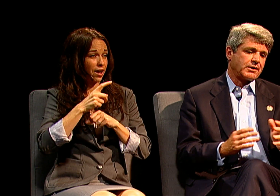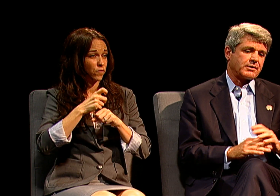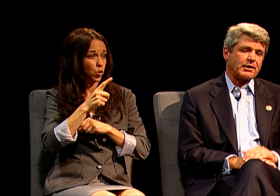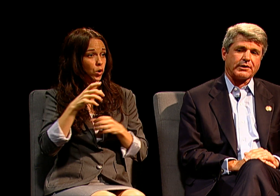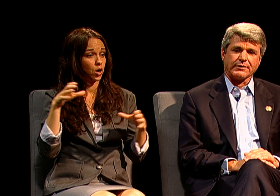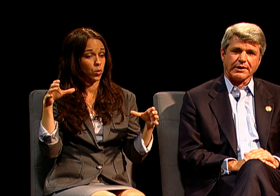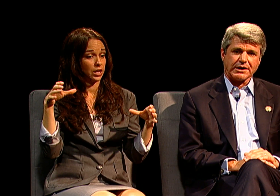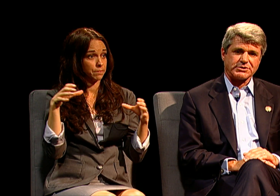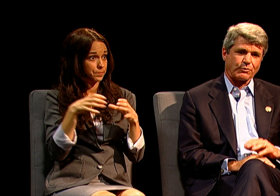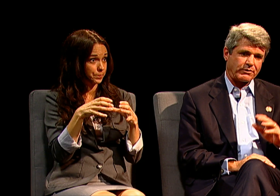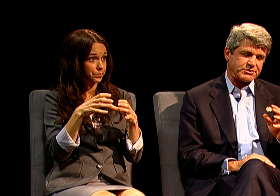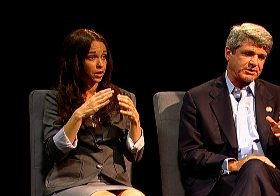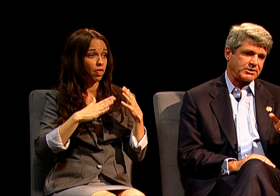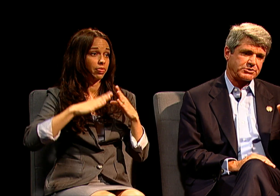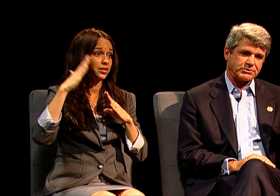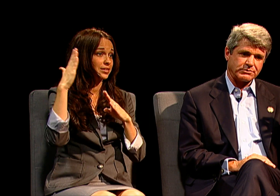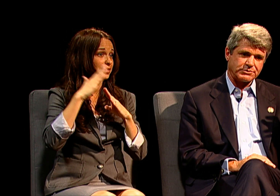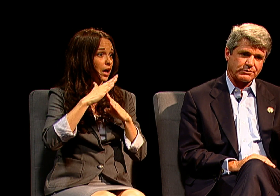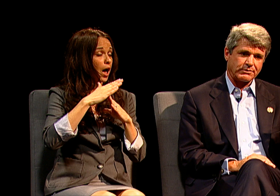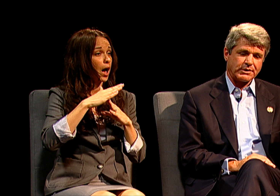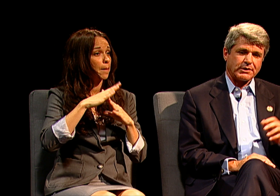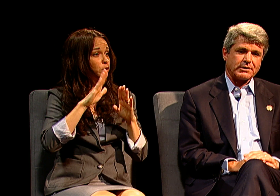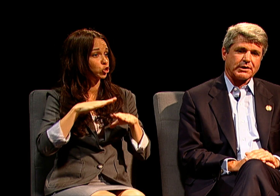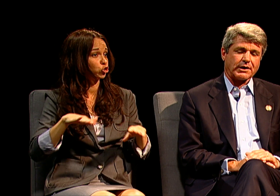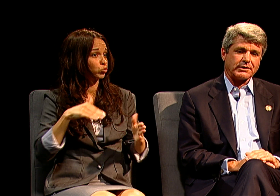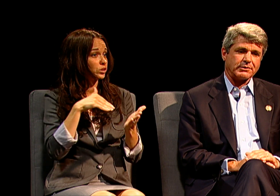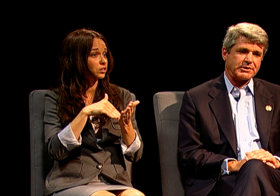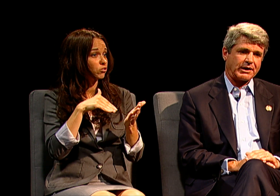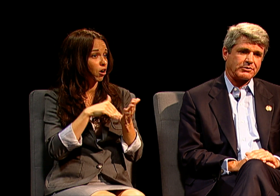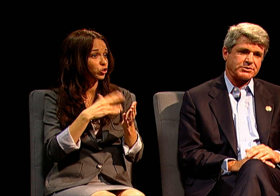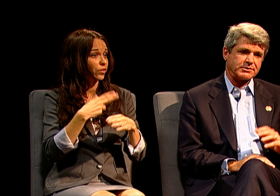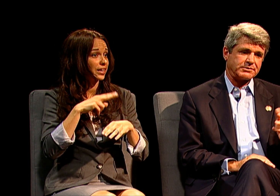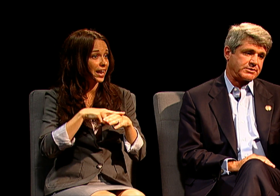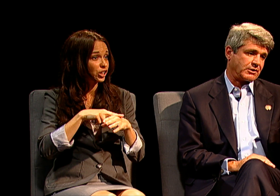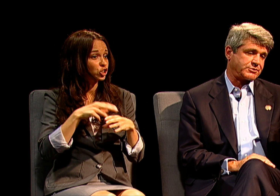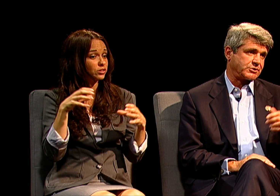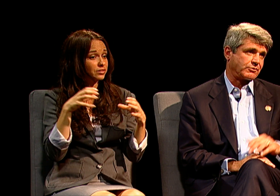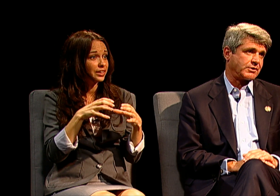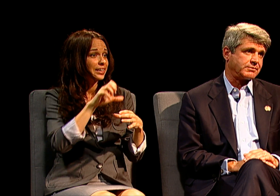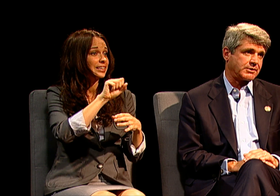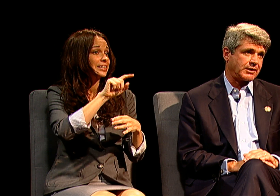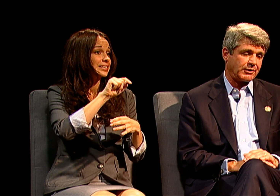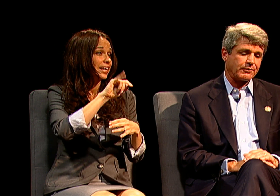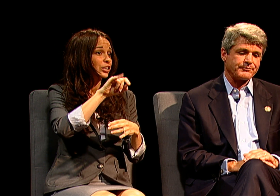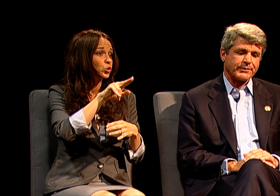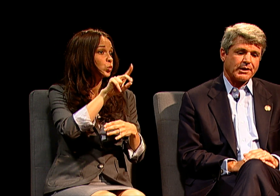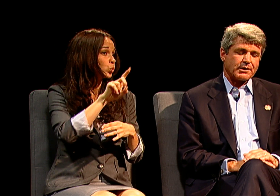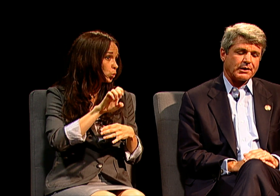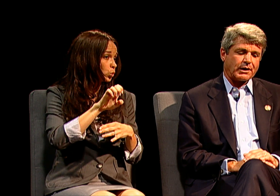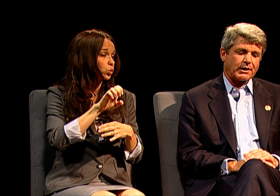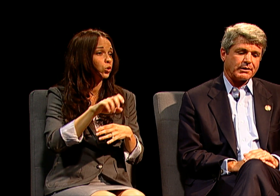IN THE NATION WHETHER IT'S ST. JUDE'S OR M.D. ANDERSON, DELL CHILDREN OUT HERE.